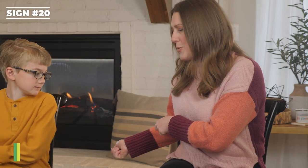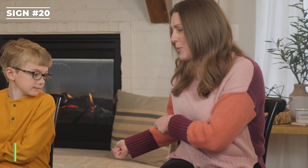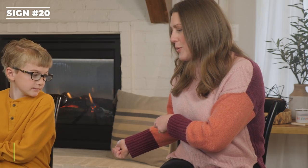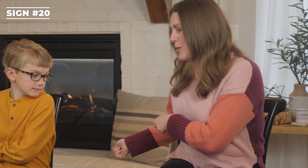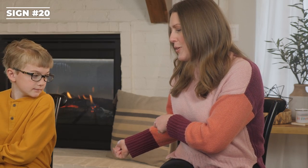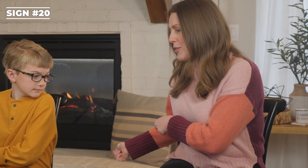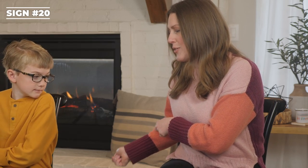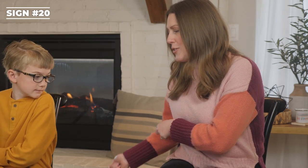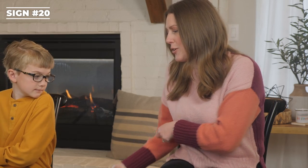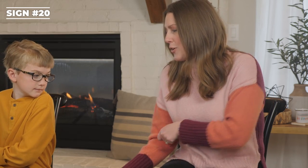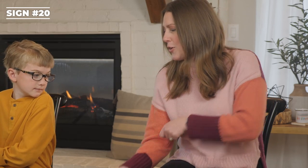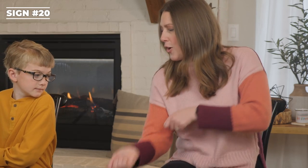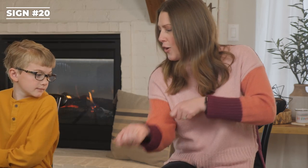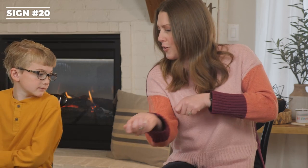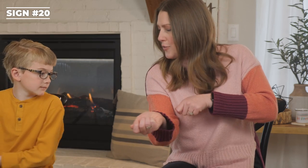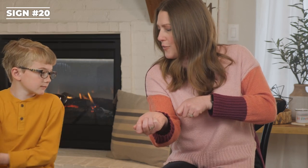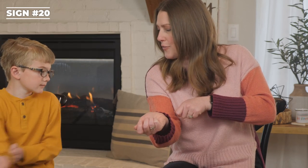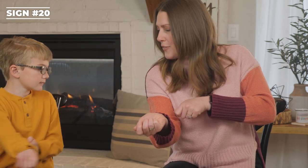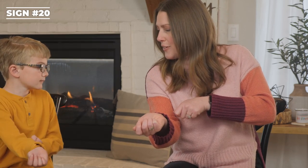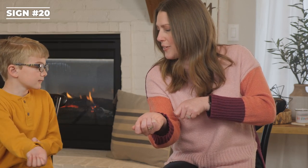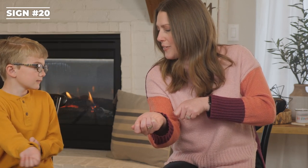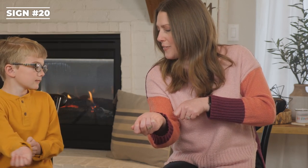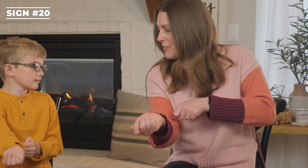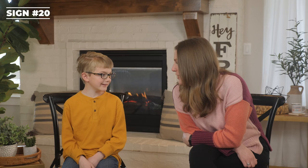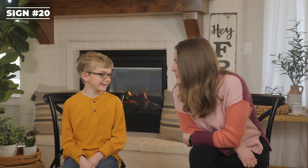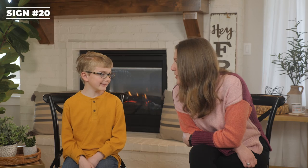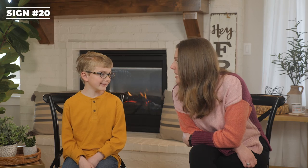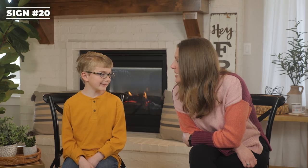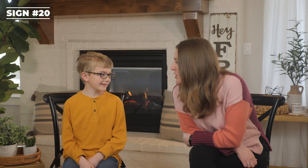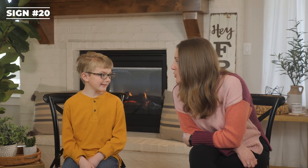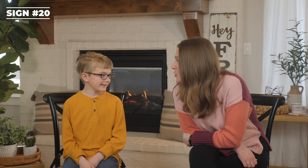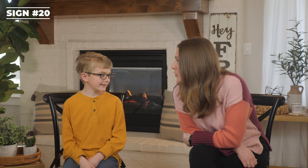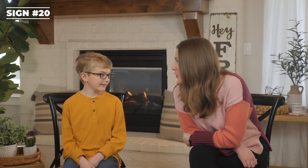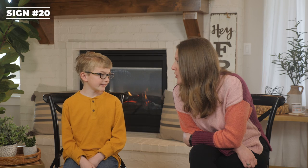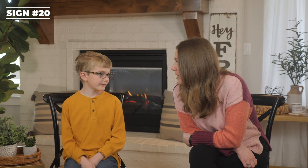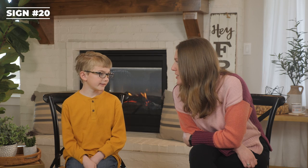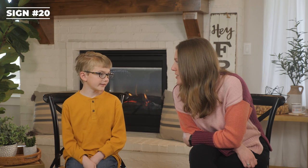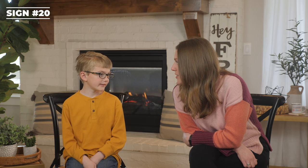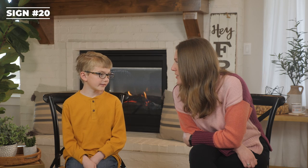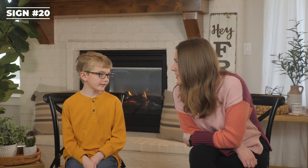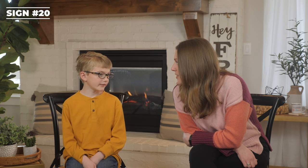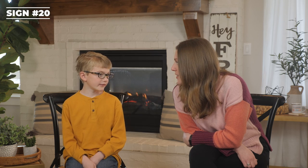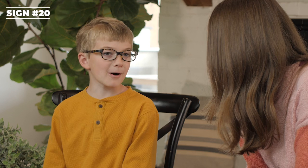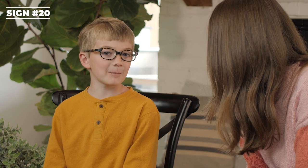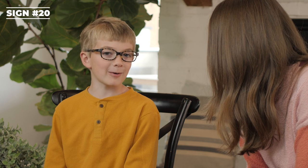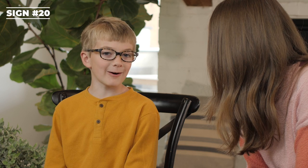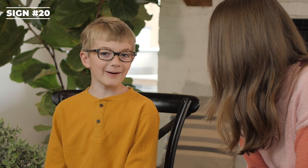try out golf? Me. Are you excited? Who's gonna teach you your first lesson? Papaw.